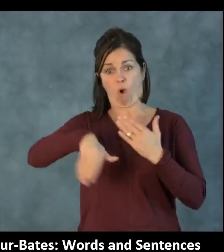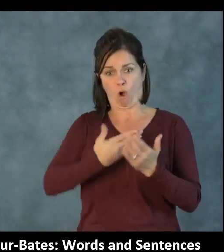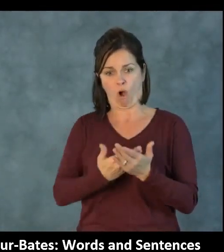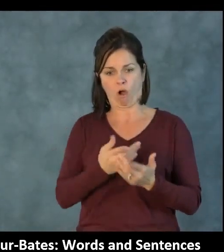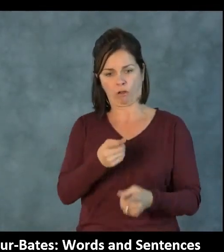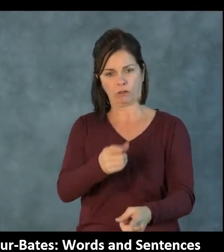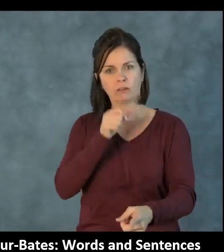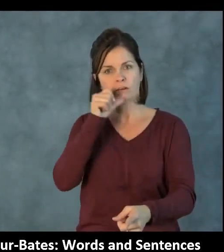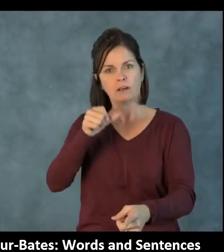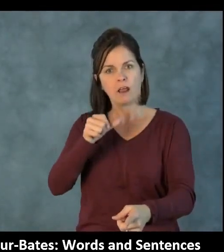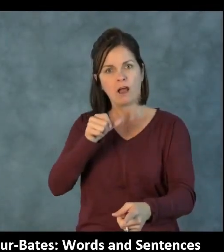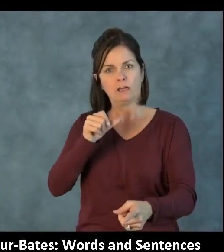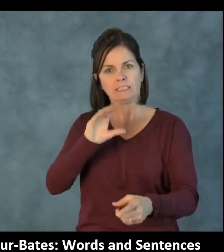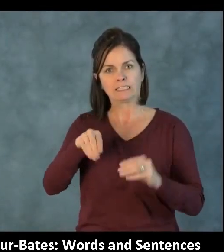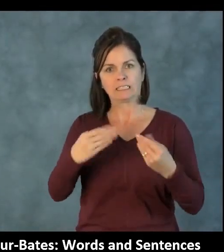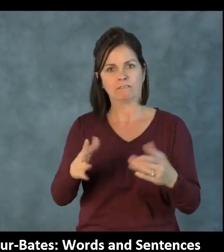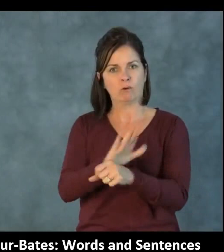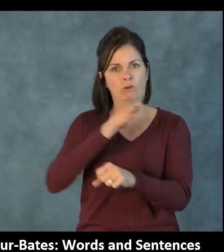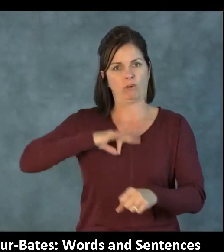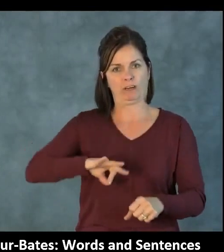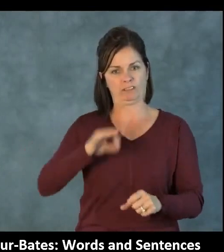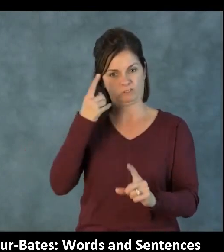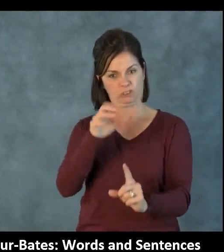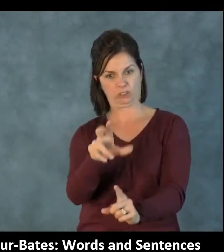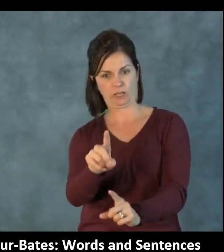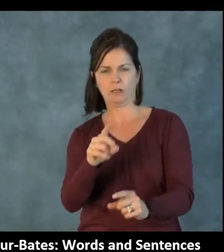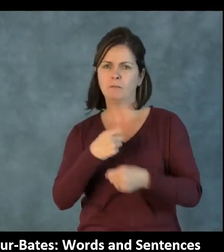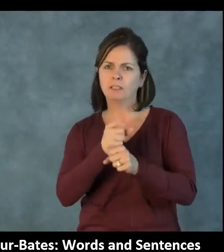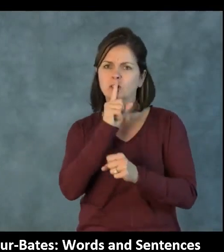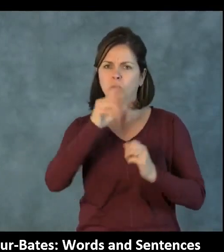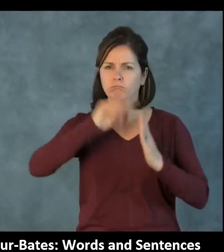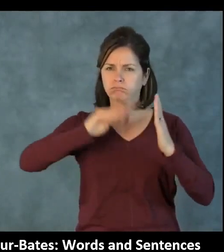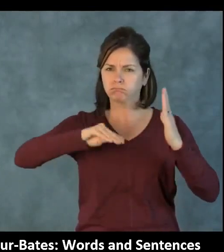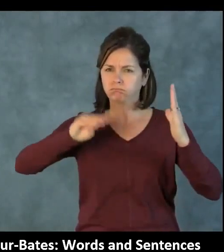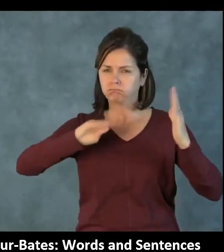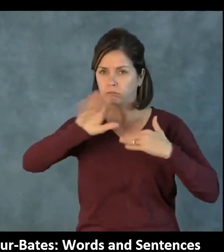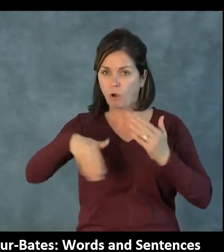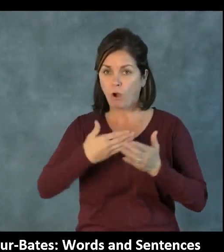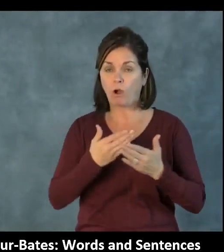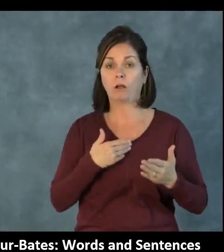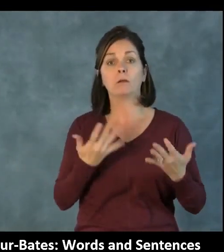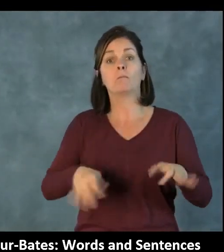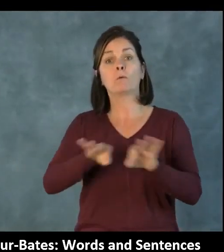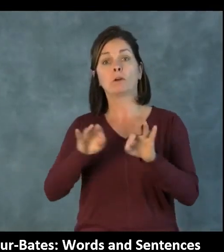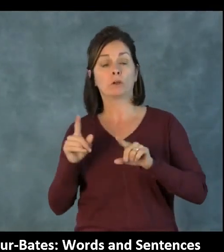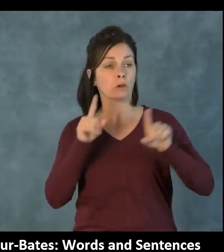the whole form. It's always good when you pick up the form from the family, to take a quick look through it